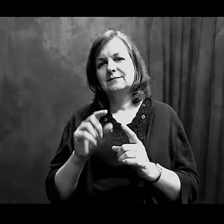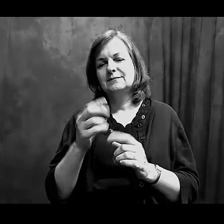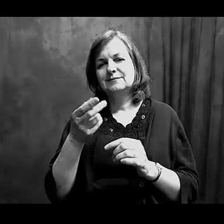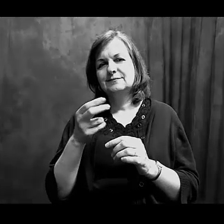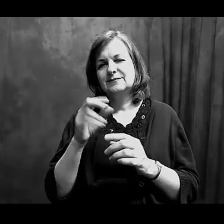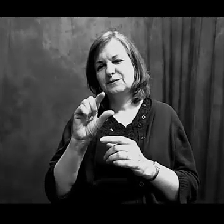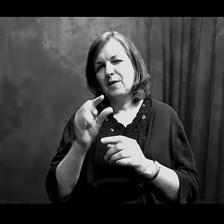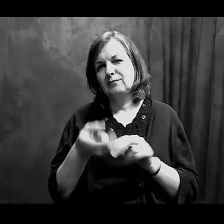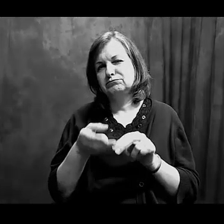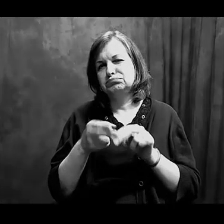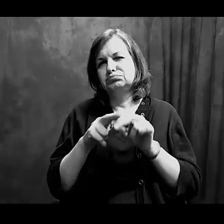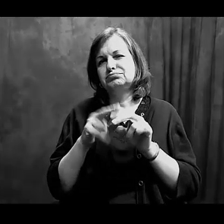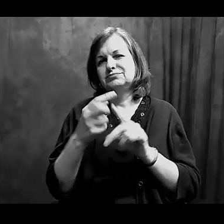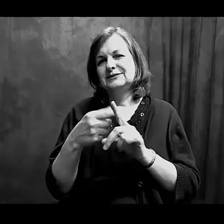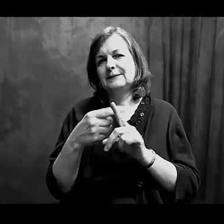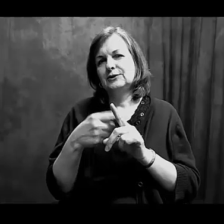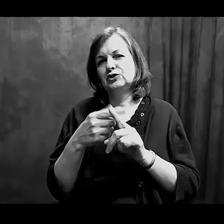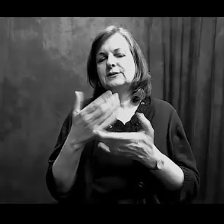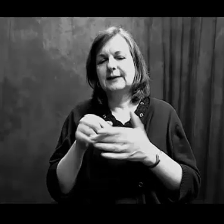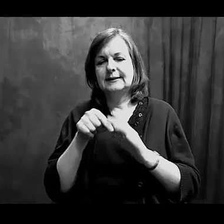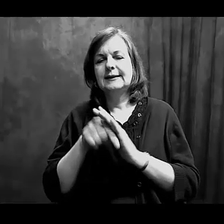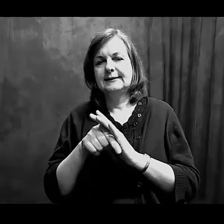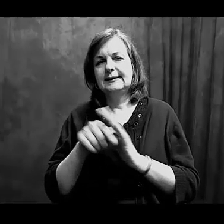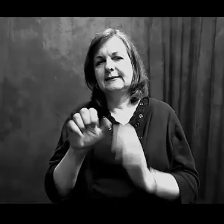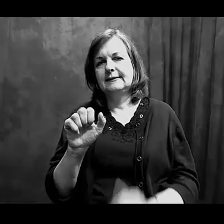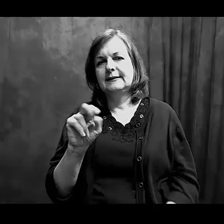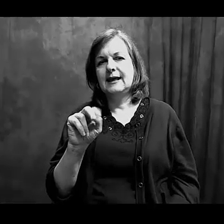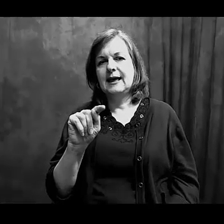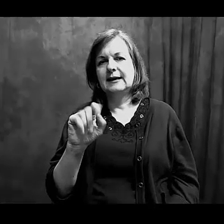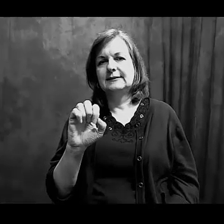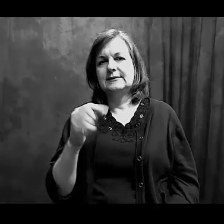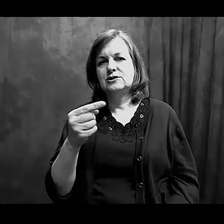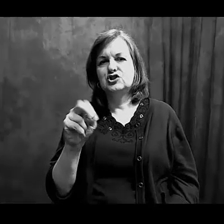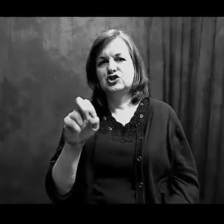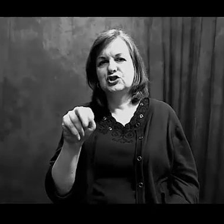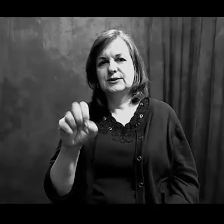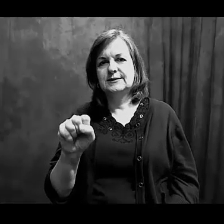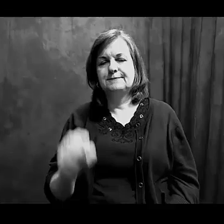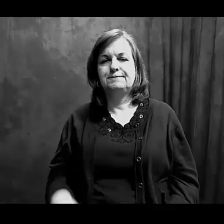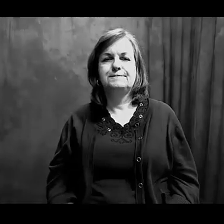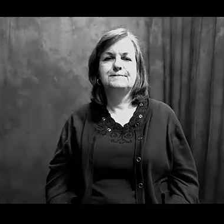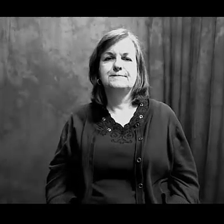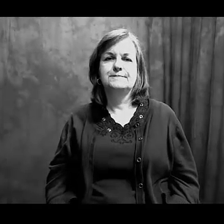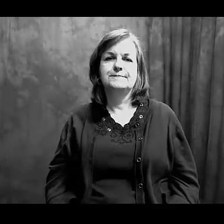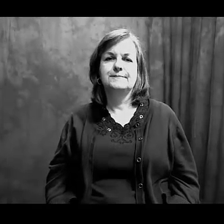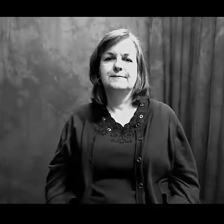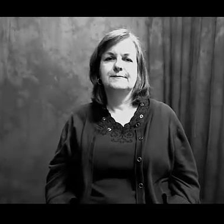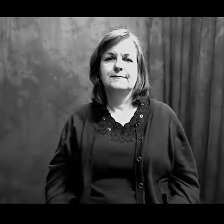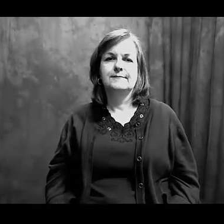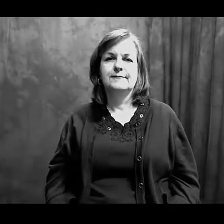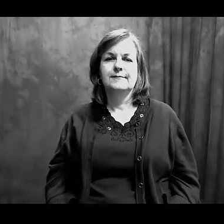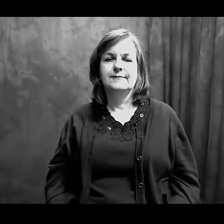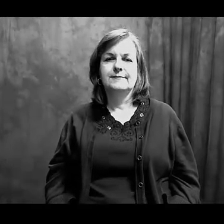but a slight fever will actually help to kill off some of these antigens